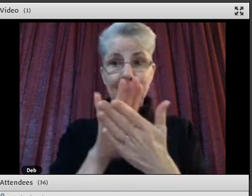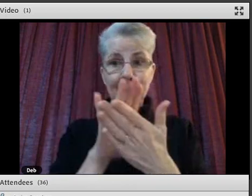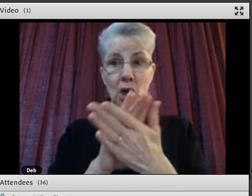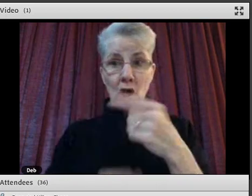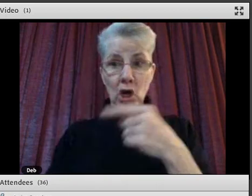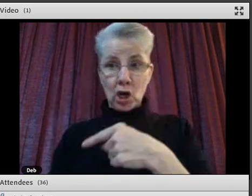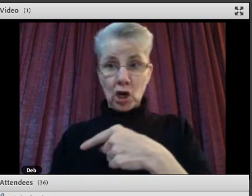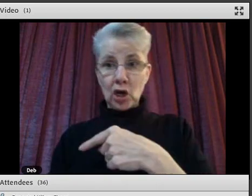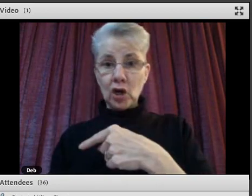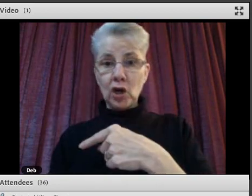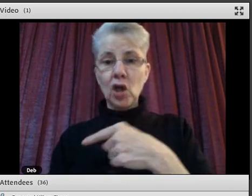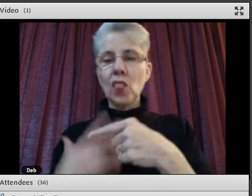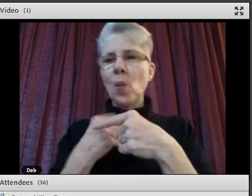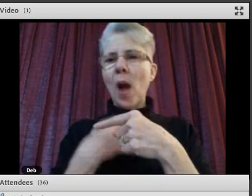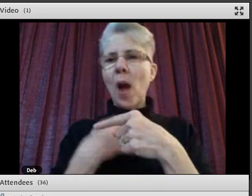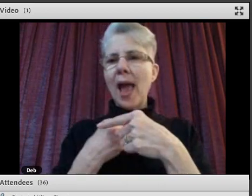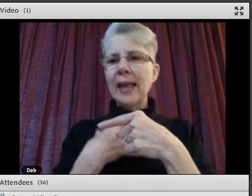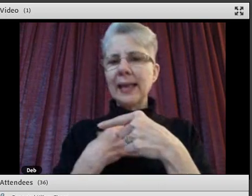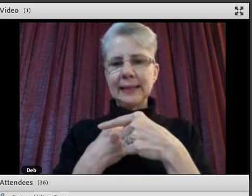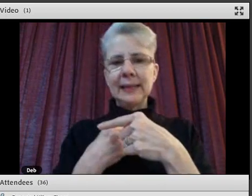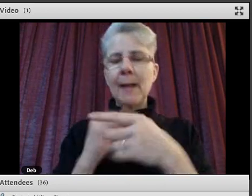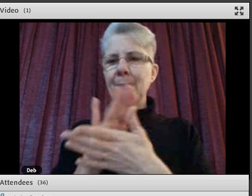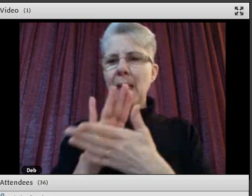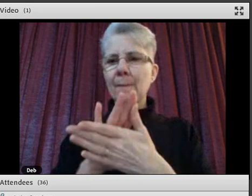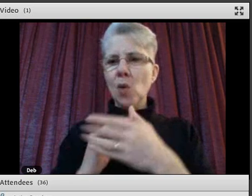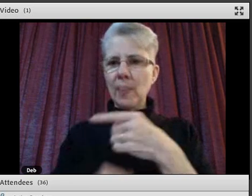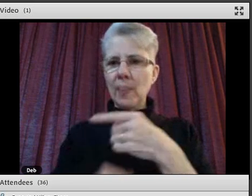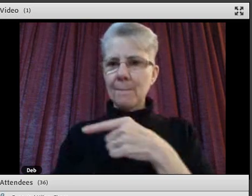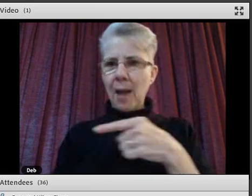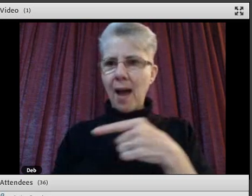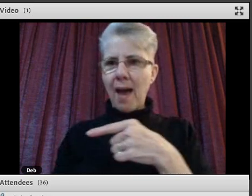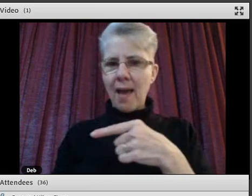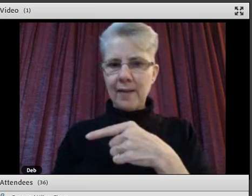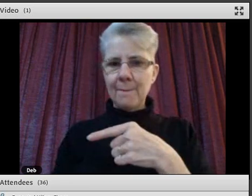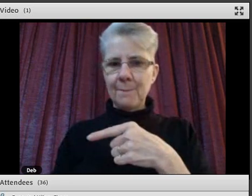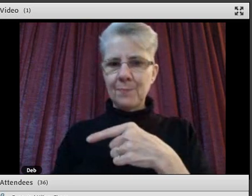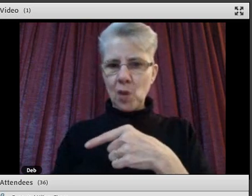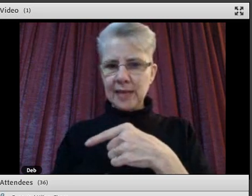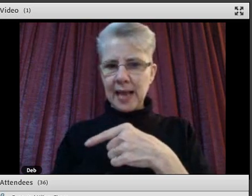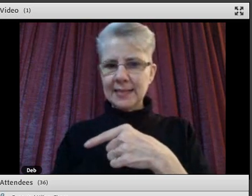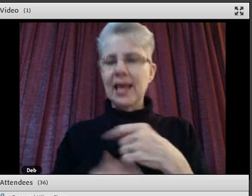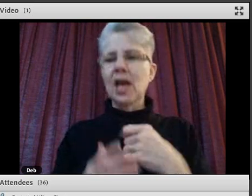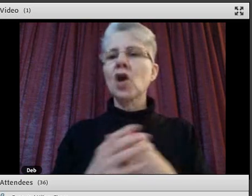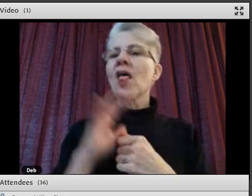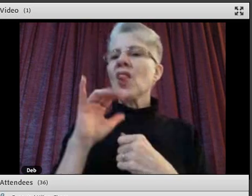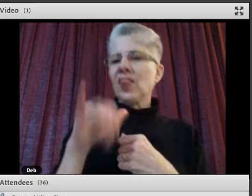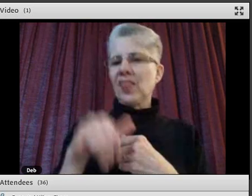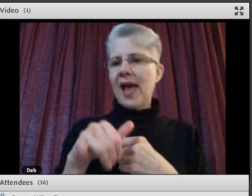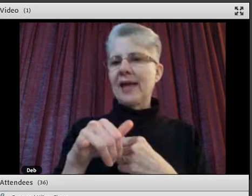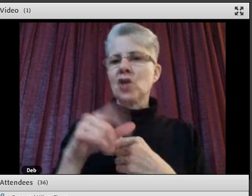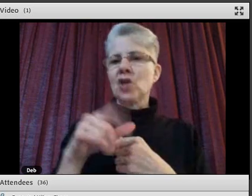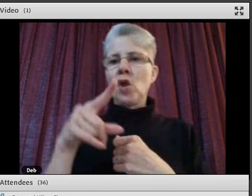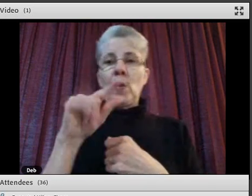the little white papers on the bottom, those are your pitch sliders.